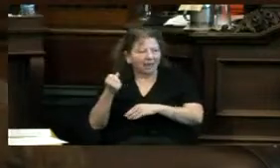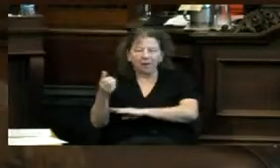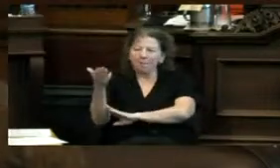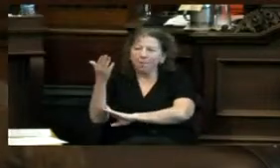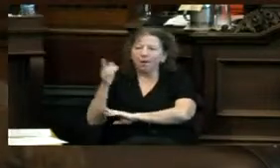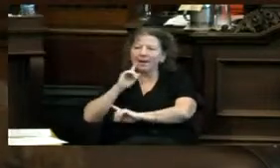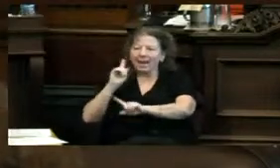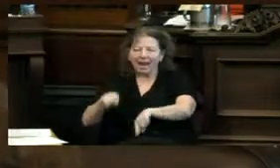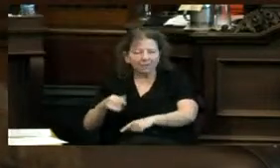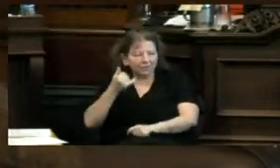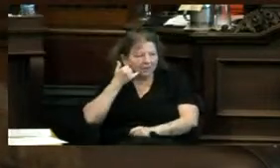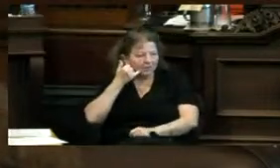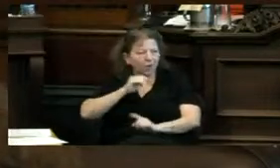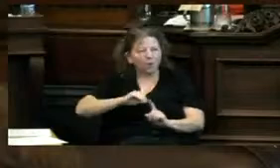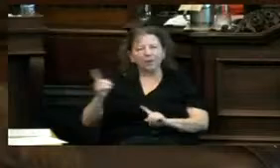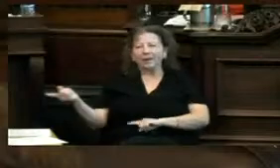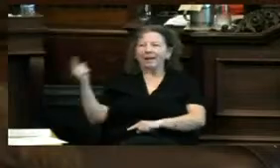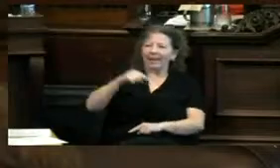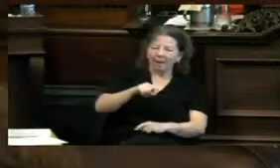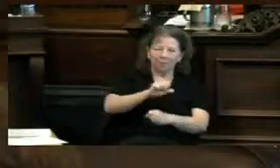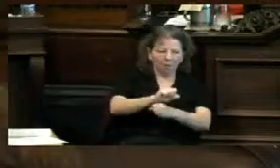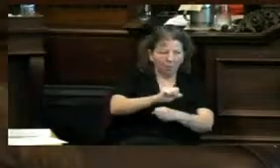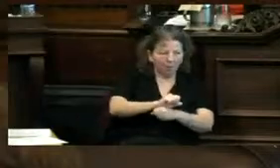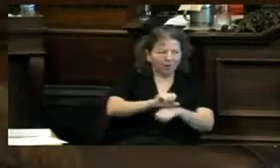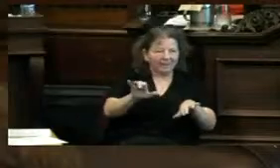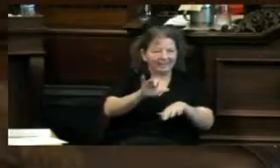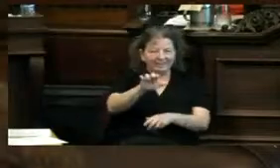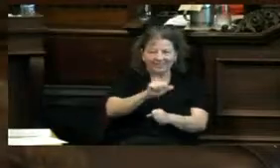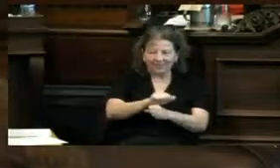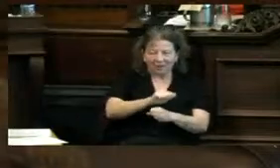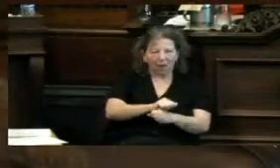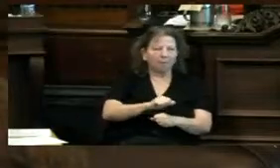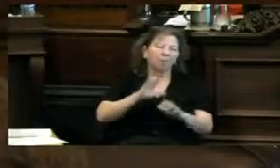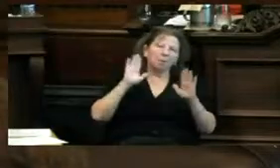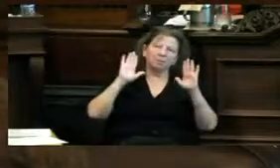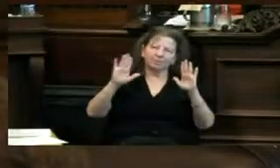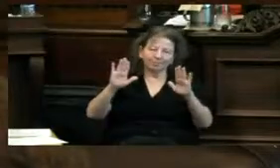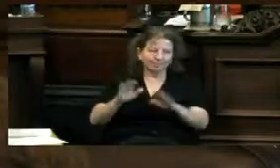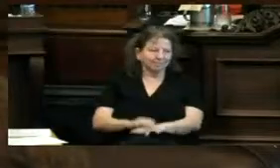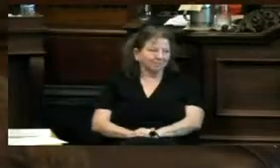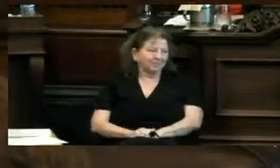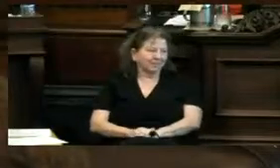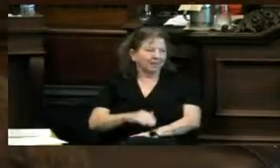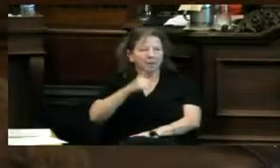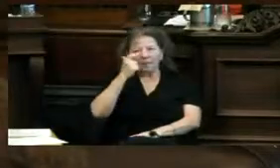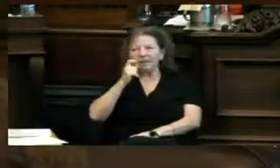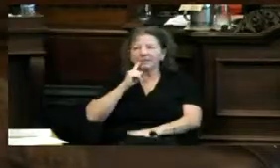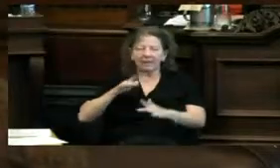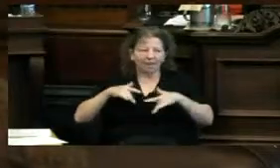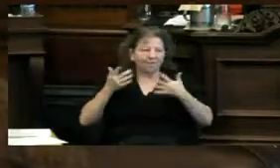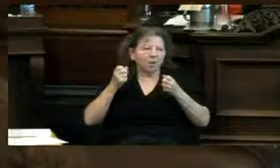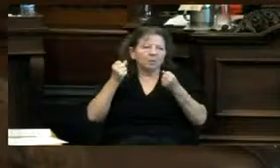I would say. But I really thank him for his service because that was a Saturday. Got him up on a